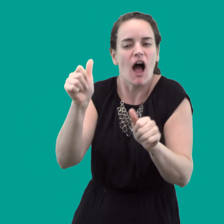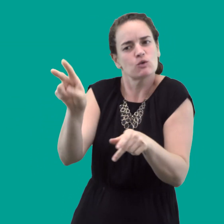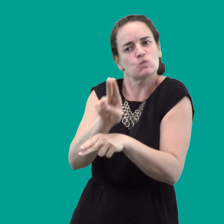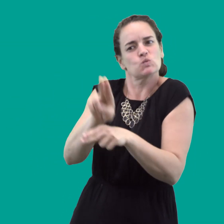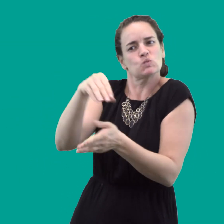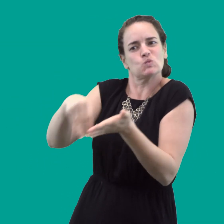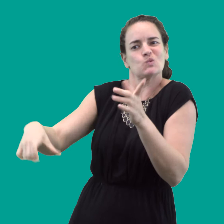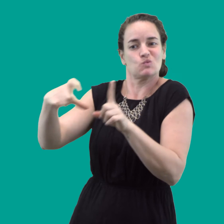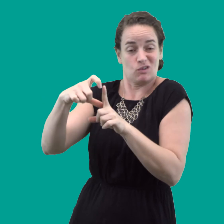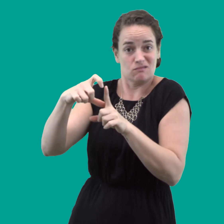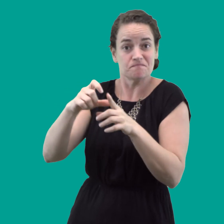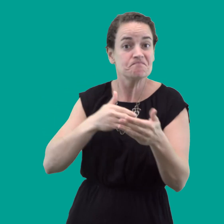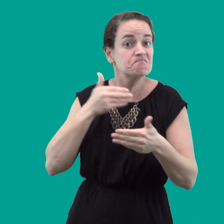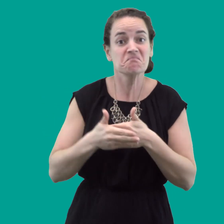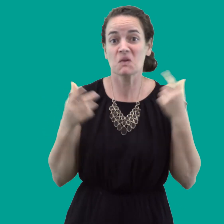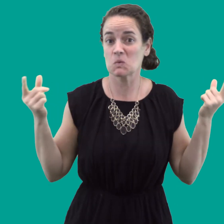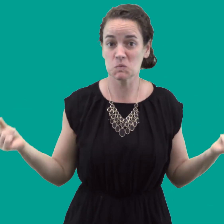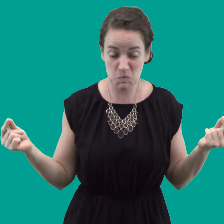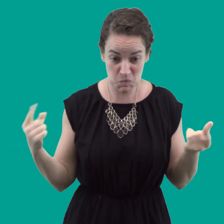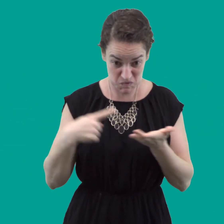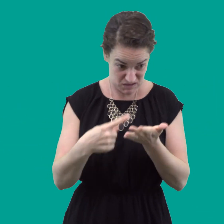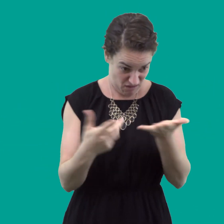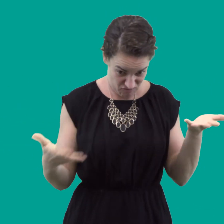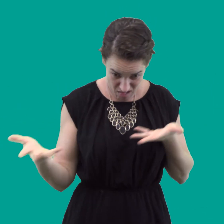Try to use the students words when you summarize their statement.